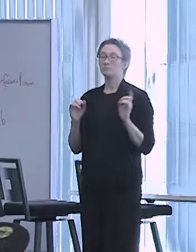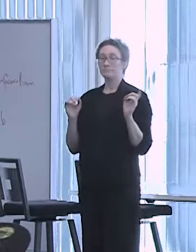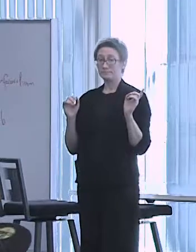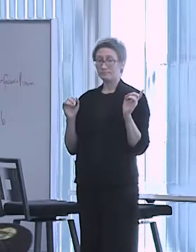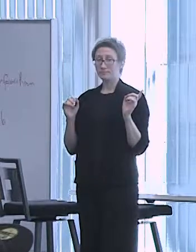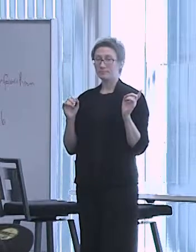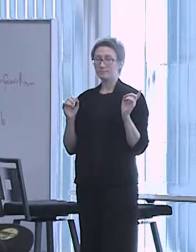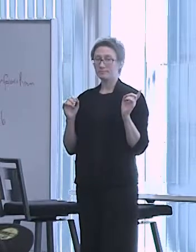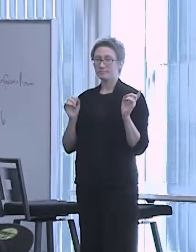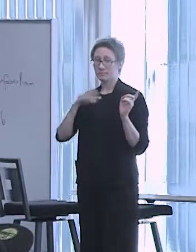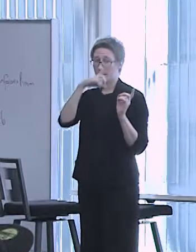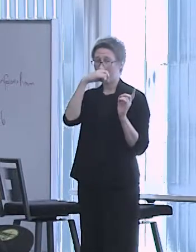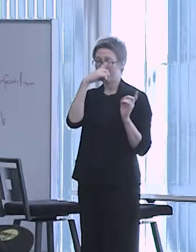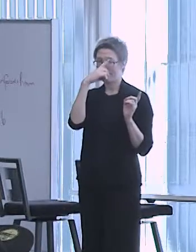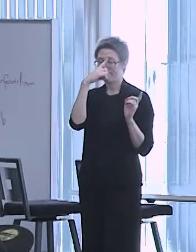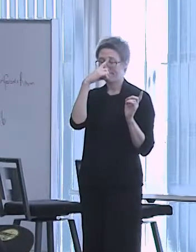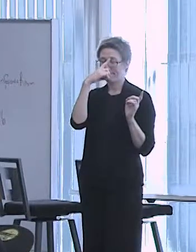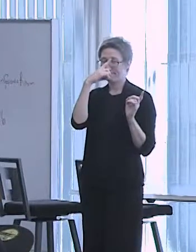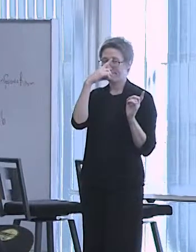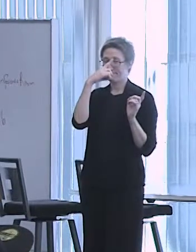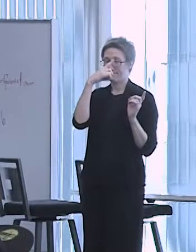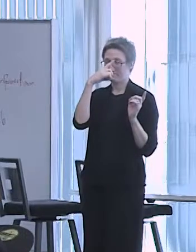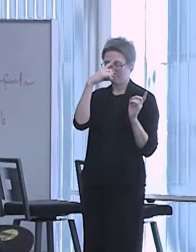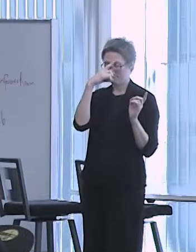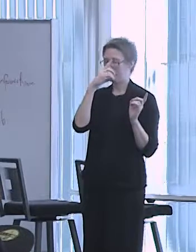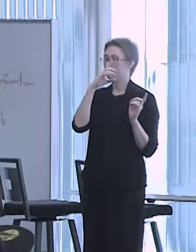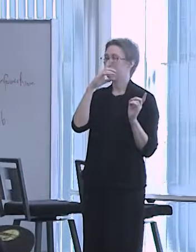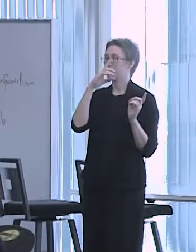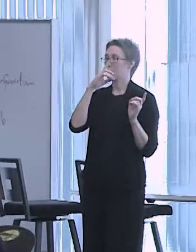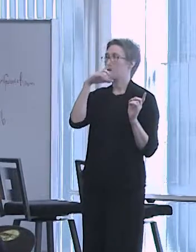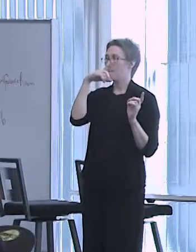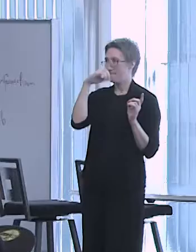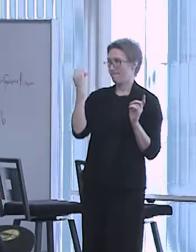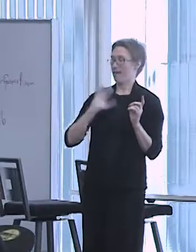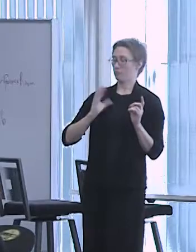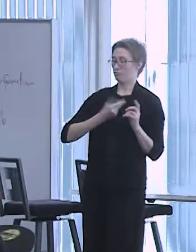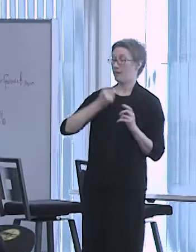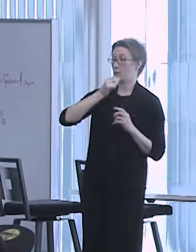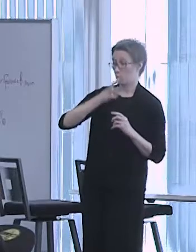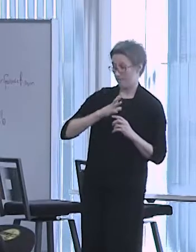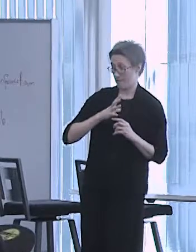to experience physical violence than our white trans women. That's not to say that white trans women